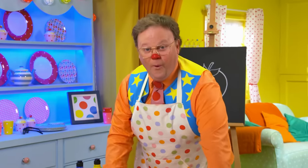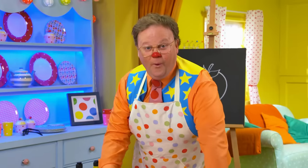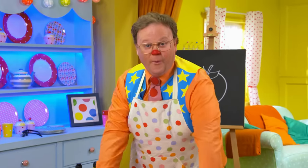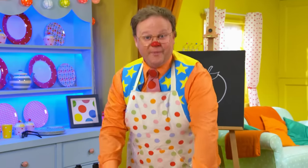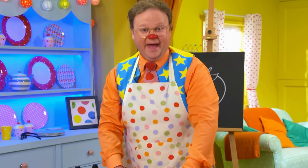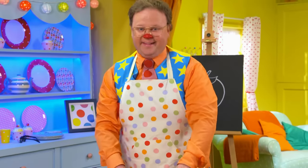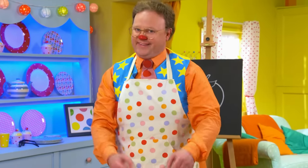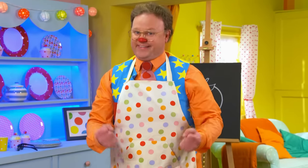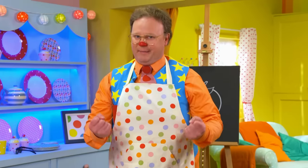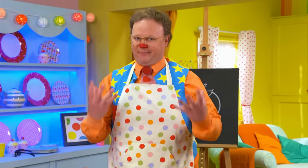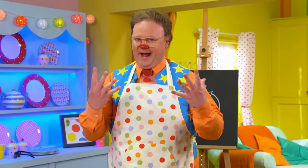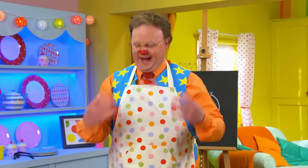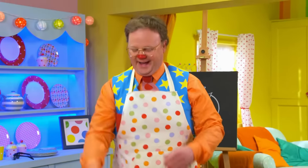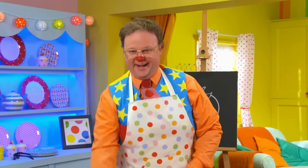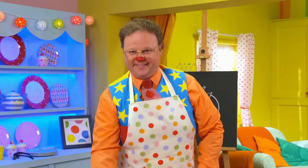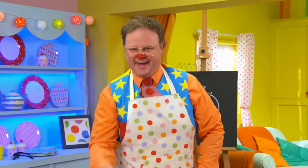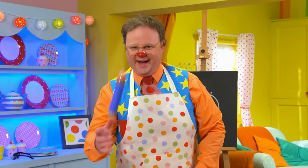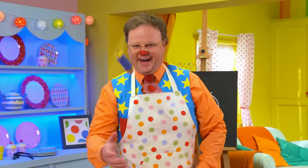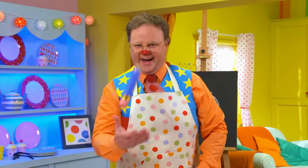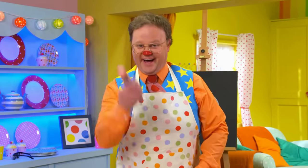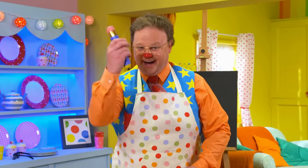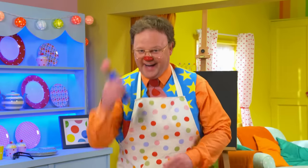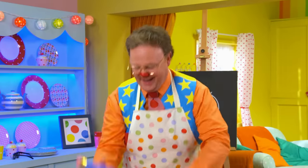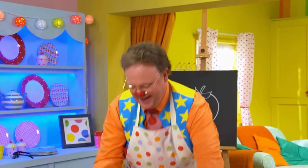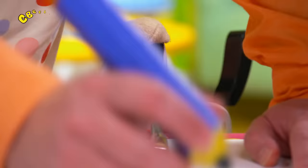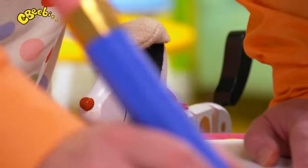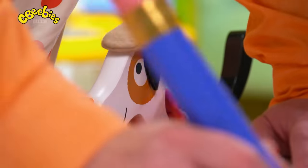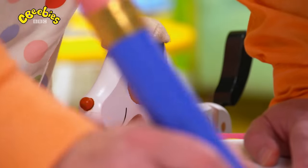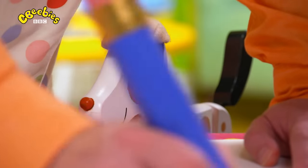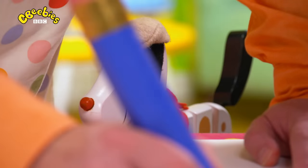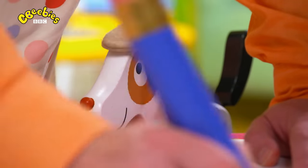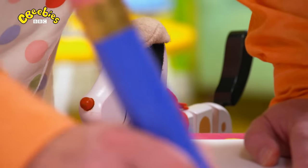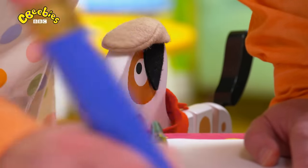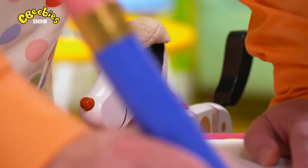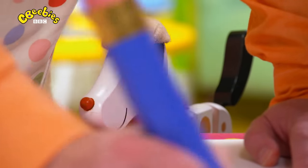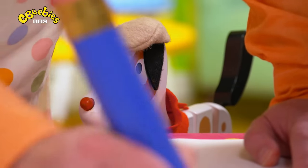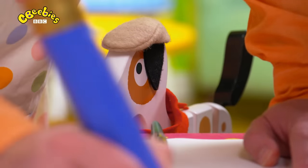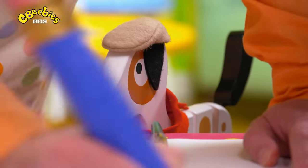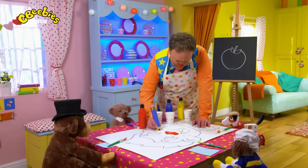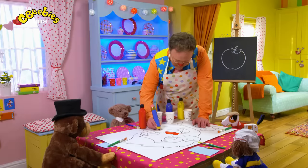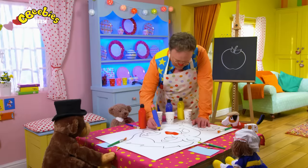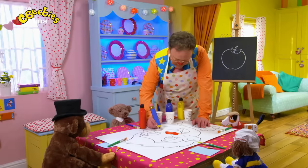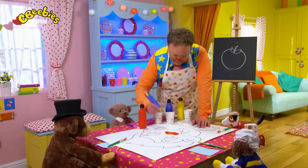oh it's a surprise